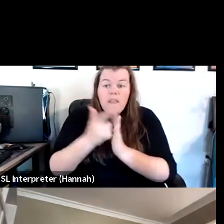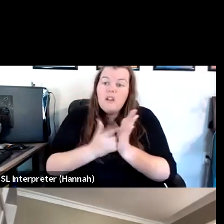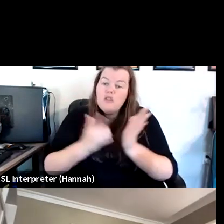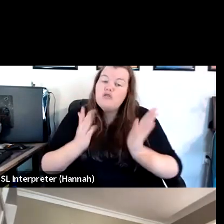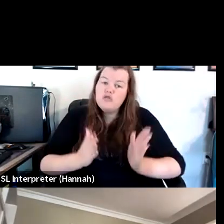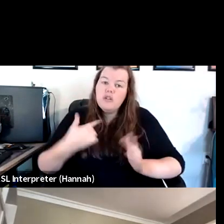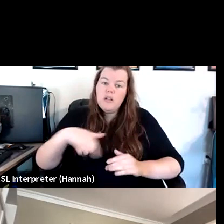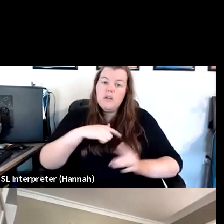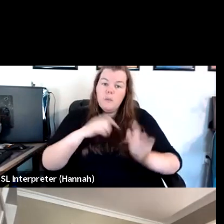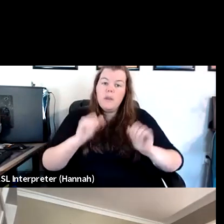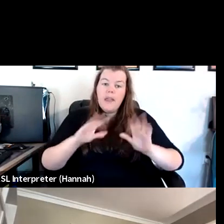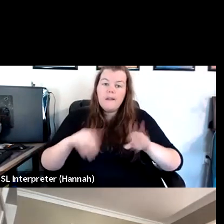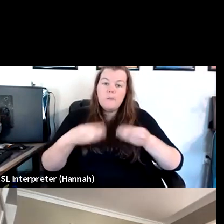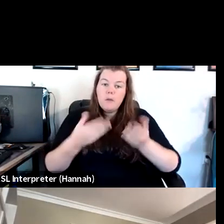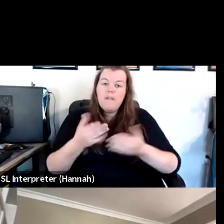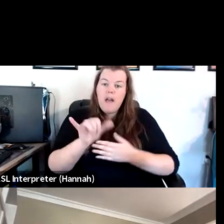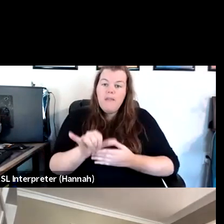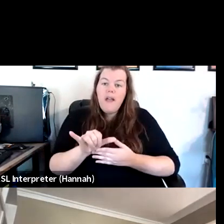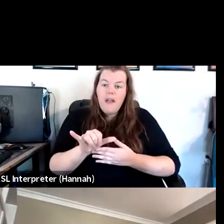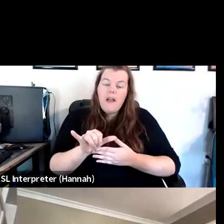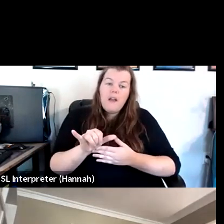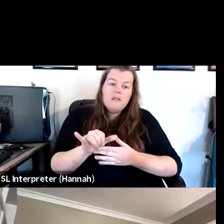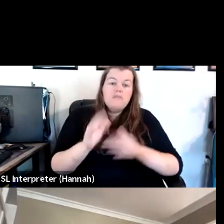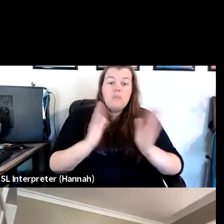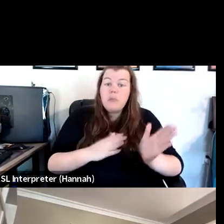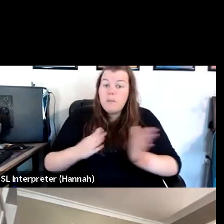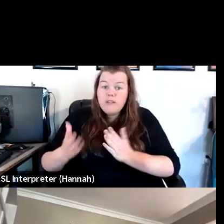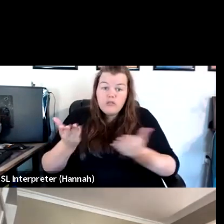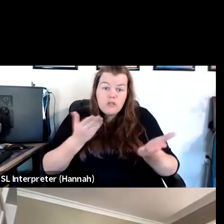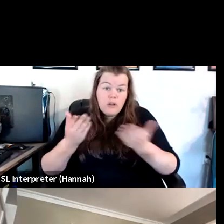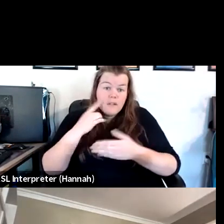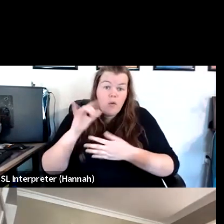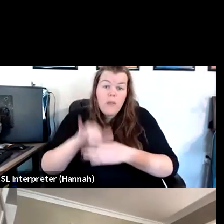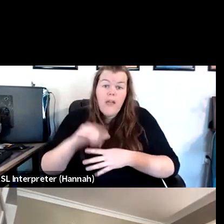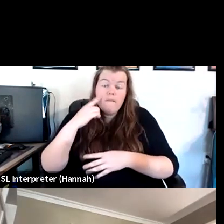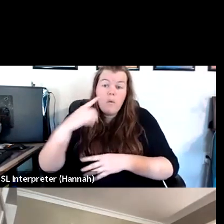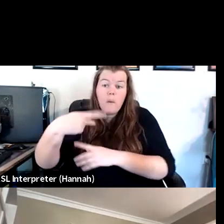and we can even provide preparation services for things like you know Powers of Attorney, Supported